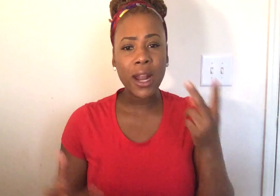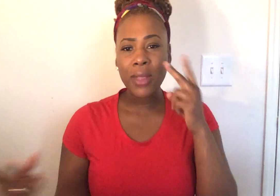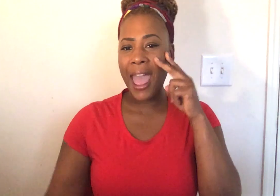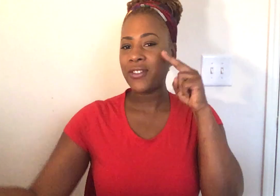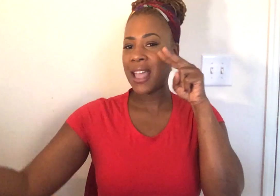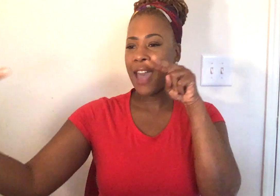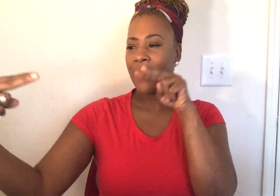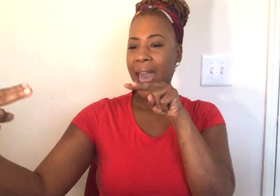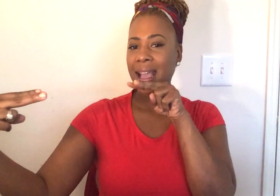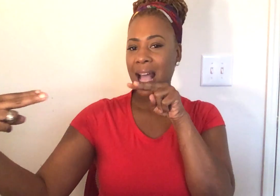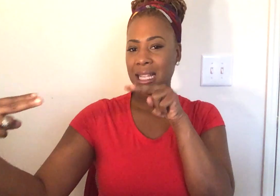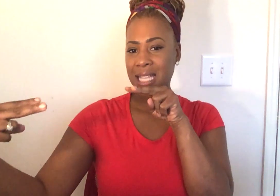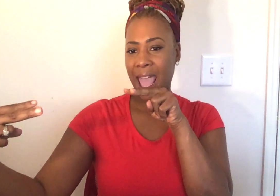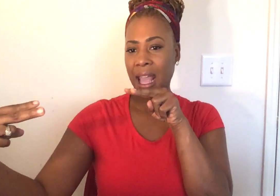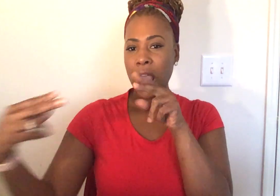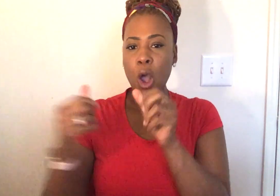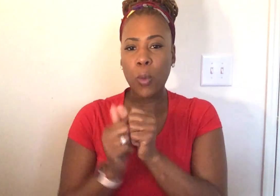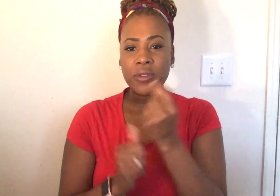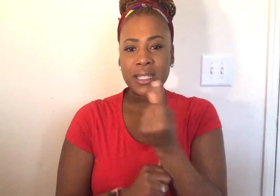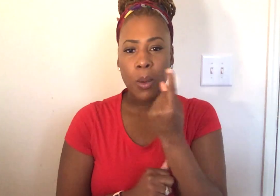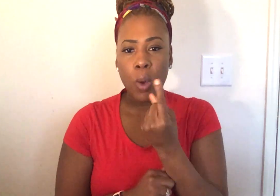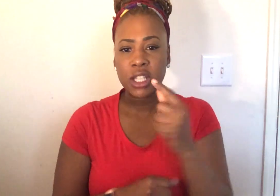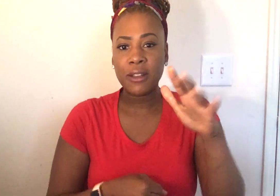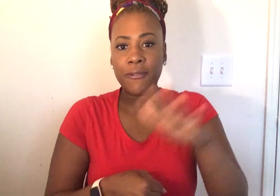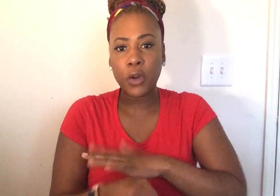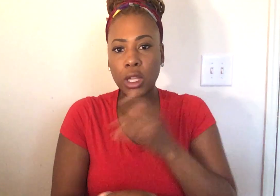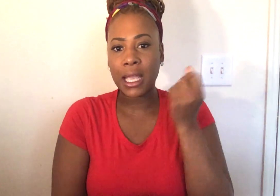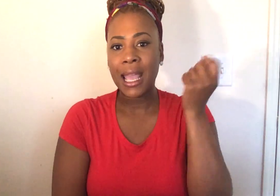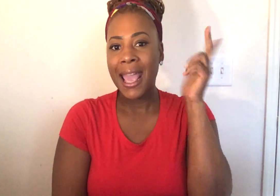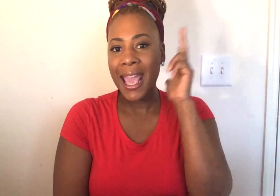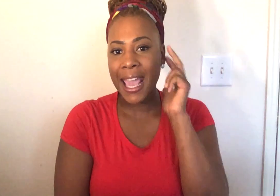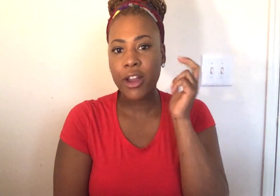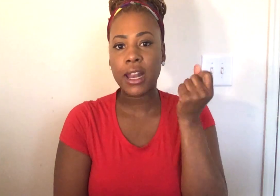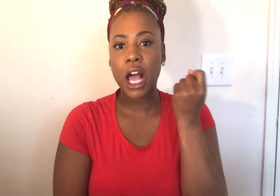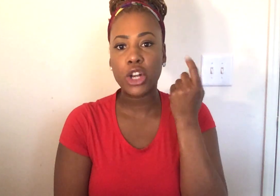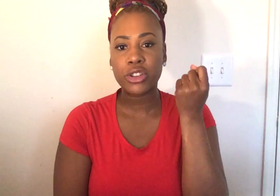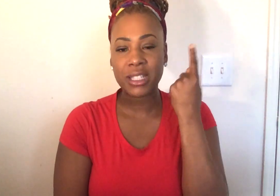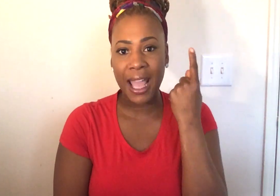don't have to have eye contact with someone to fully hear and understand